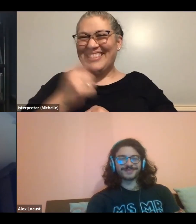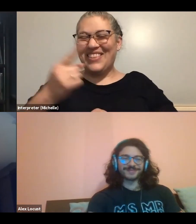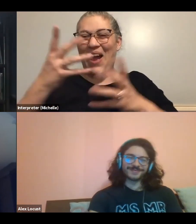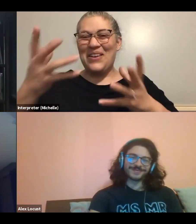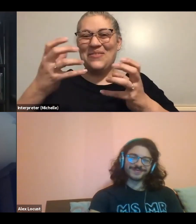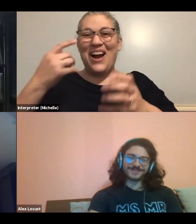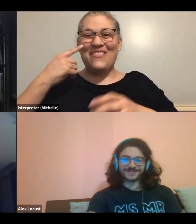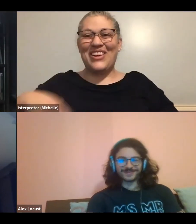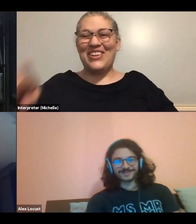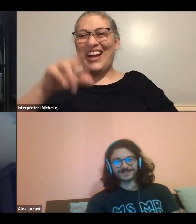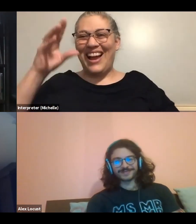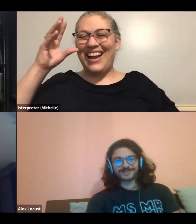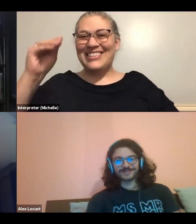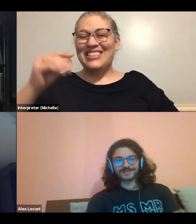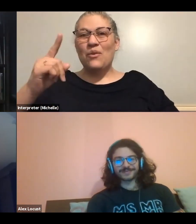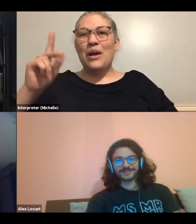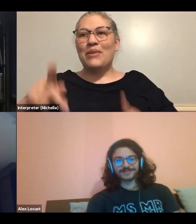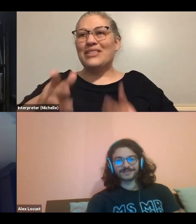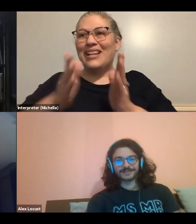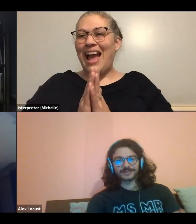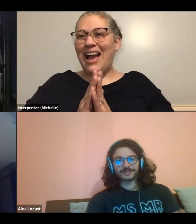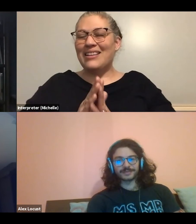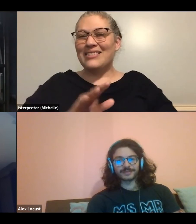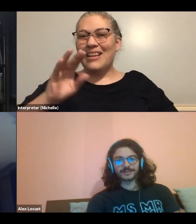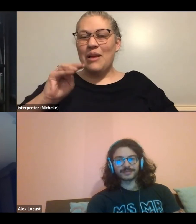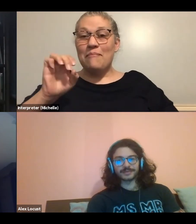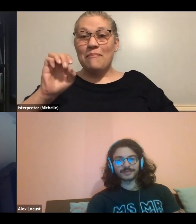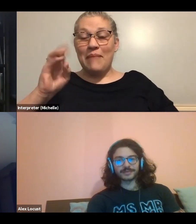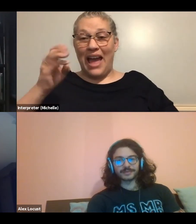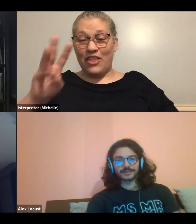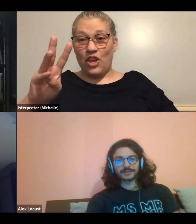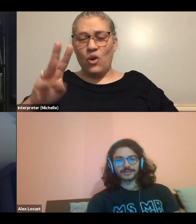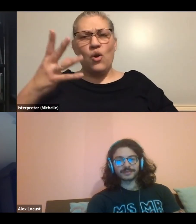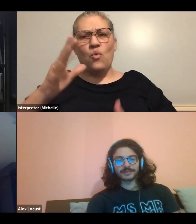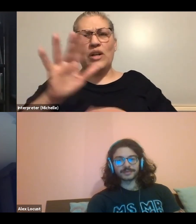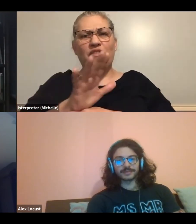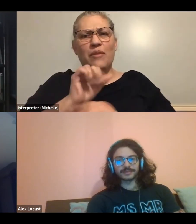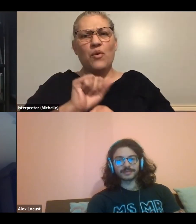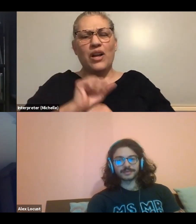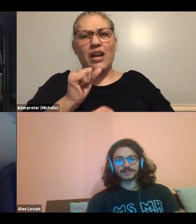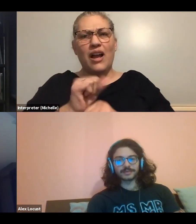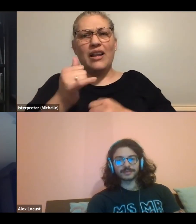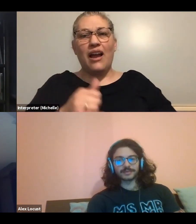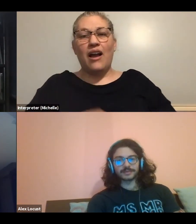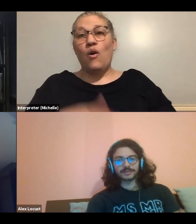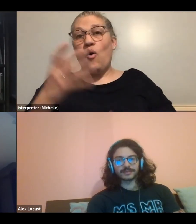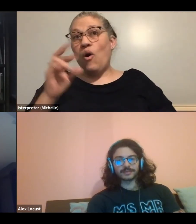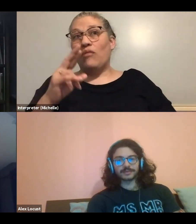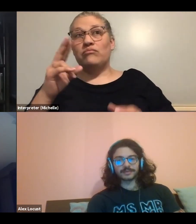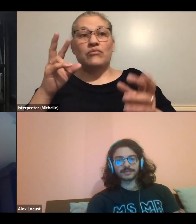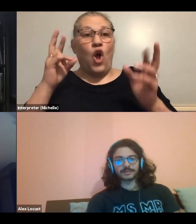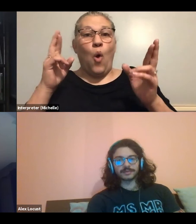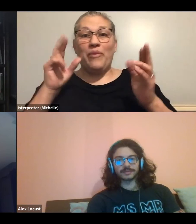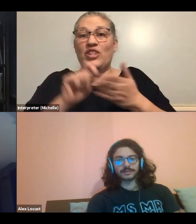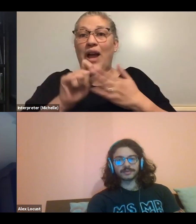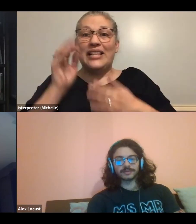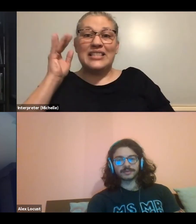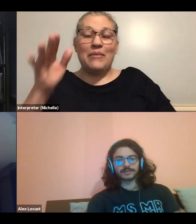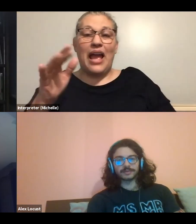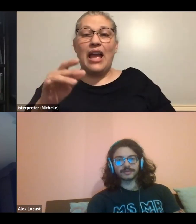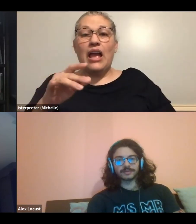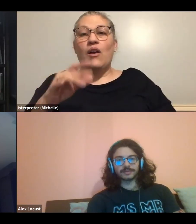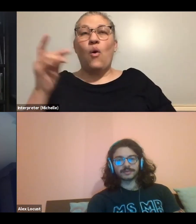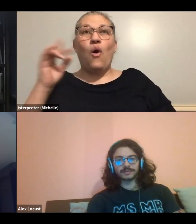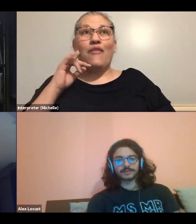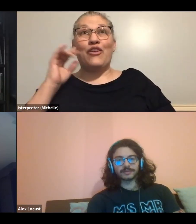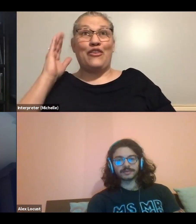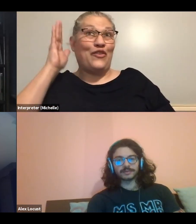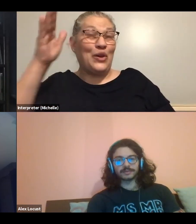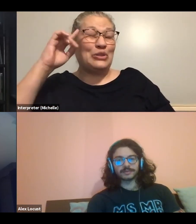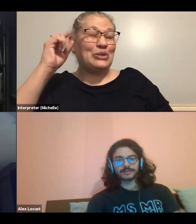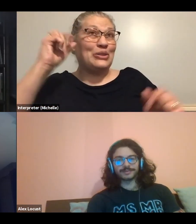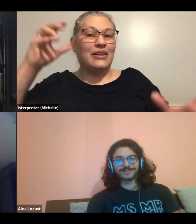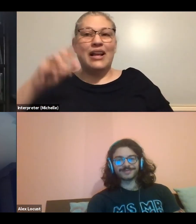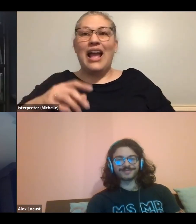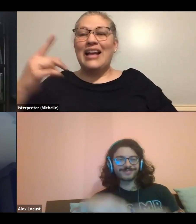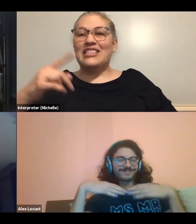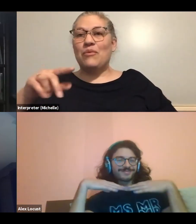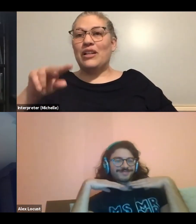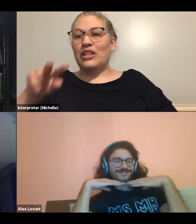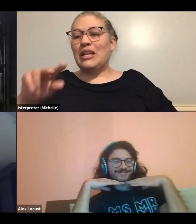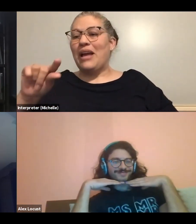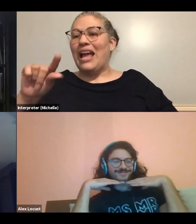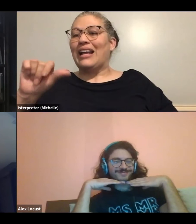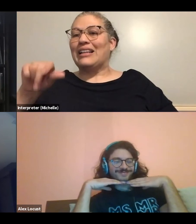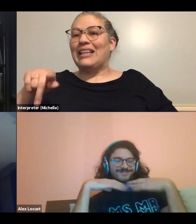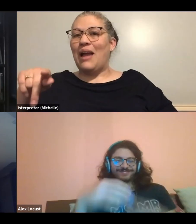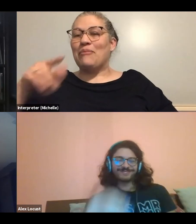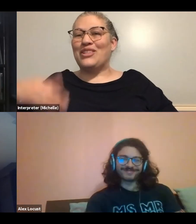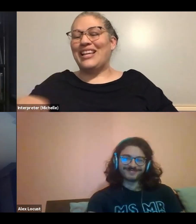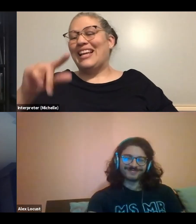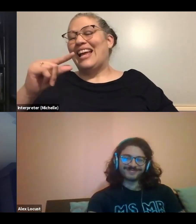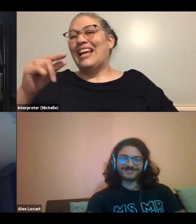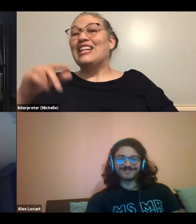Matthew Alaniz: I'm currently writing my I think eighth feature length screen page screenplay it's a lot of boxing trainer who's disabled who's trying to train an able bodied fighter, so there is both plays, where I was just saying the able bodied world and mixing with the disabled community.